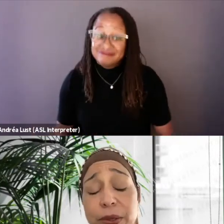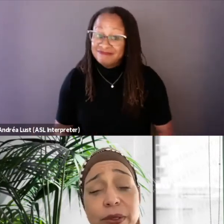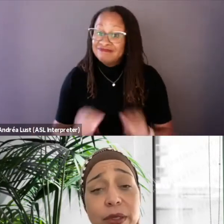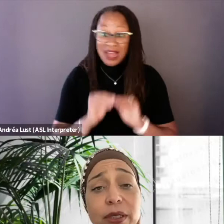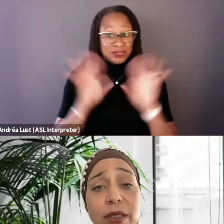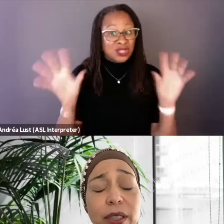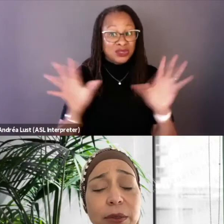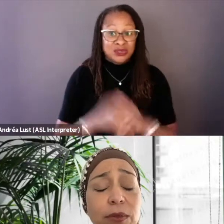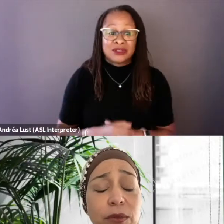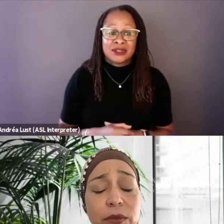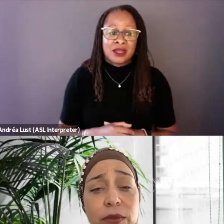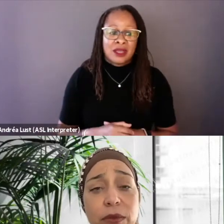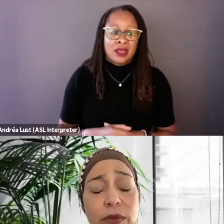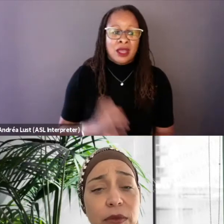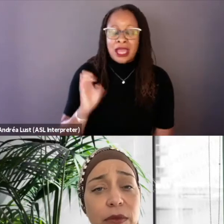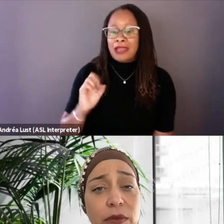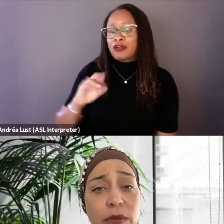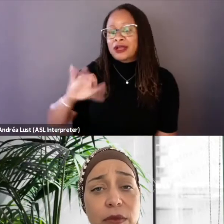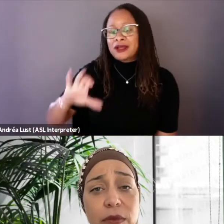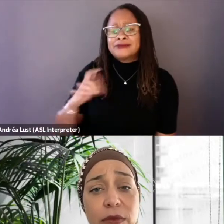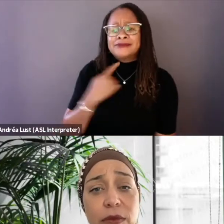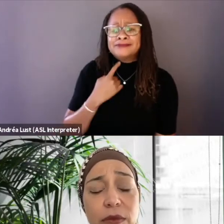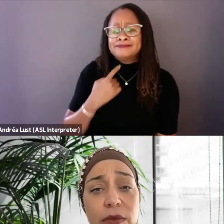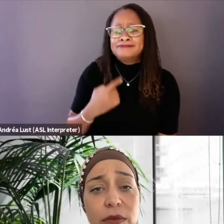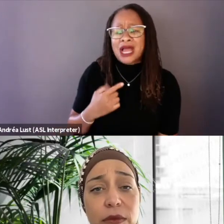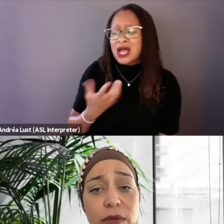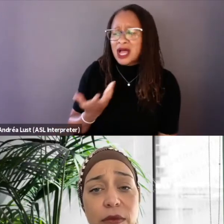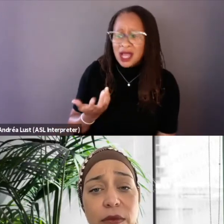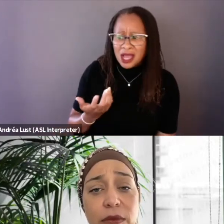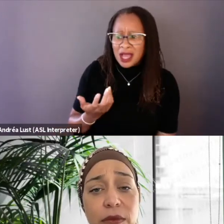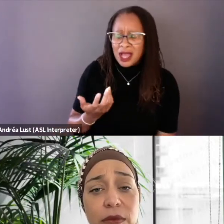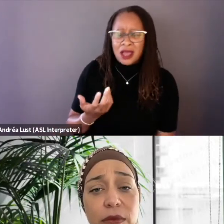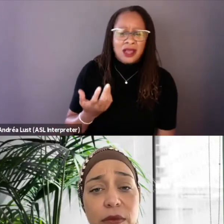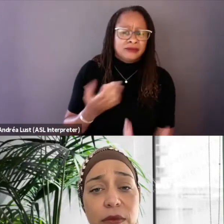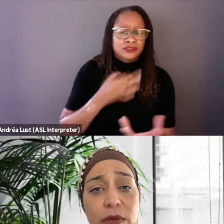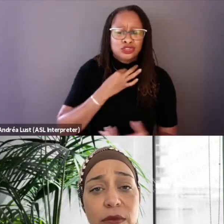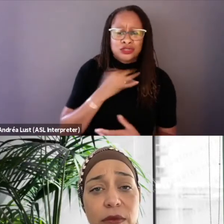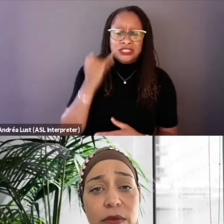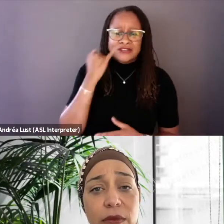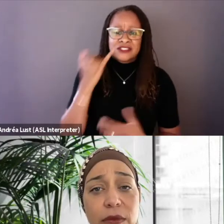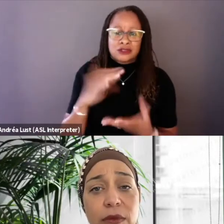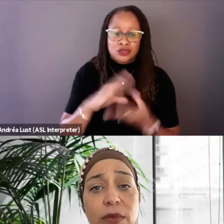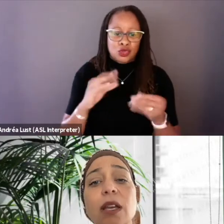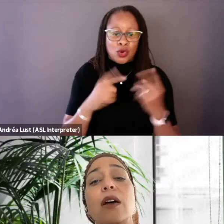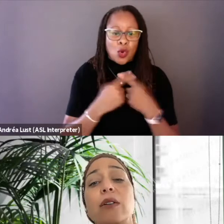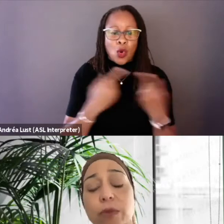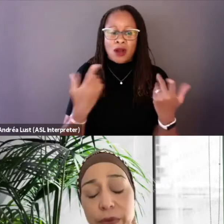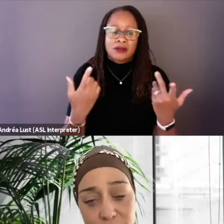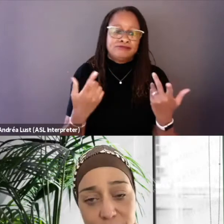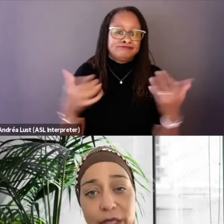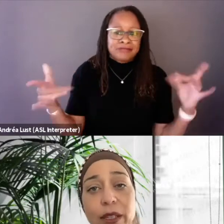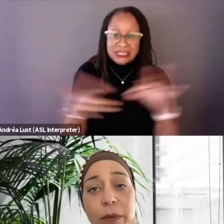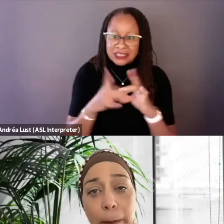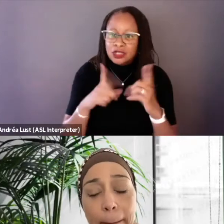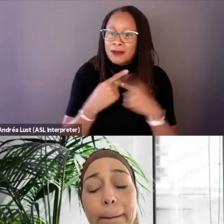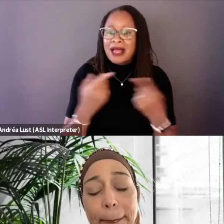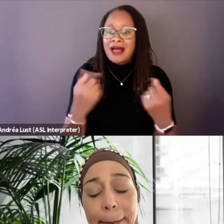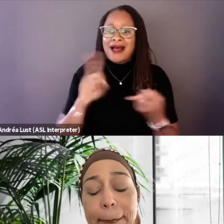One might do too if it wasn't some sort of story or allegory about ally-ship and how that evolves